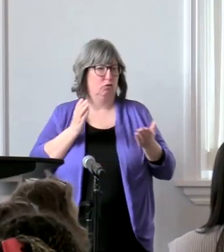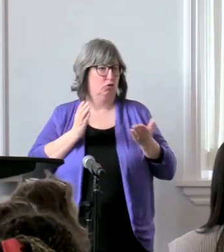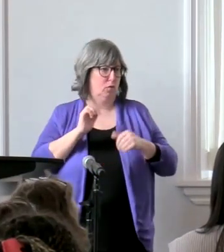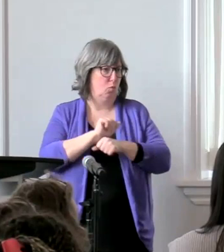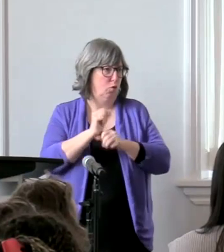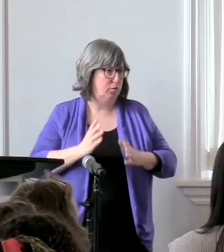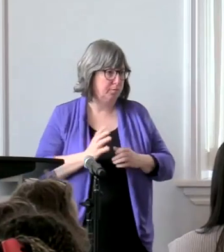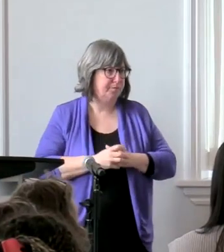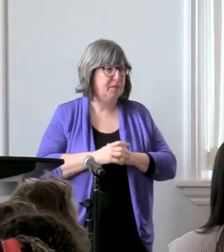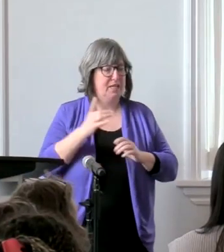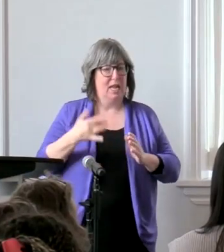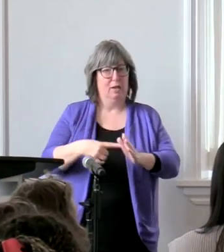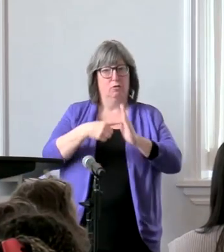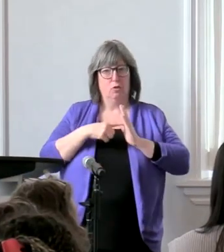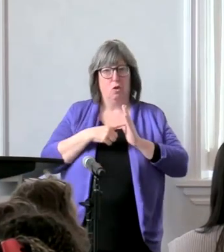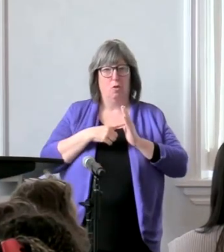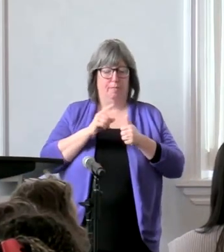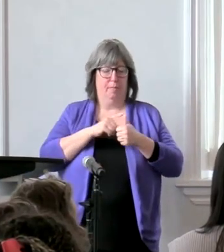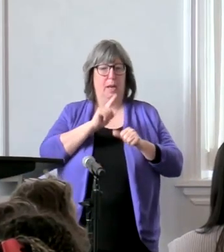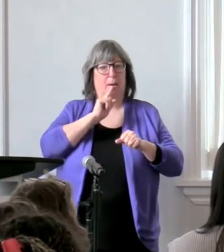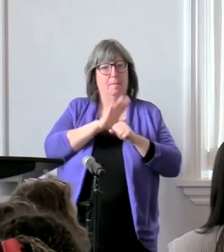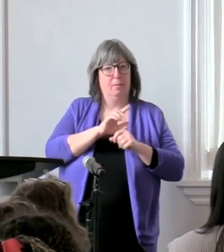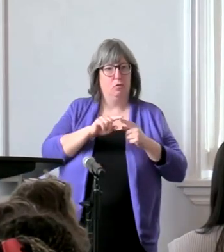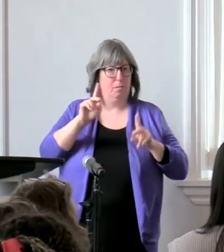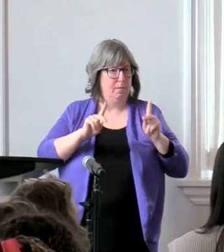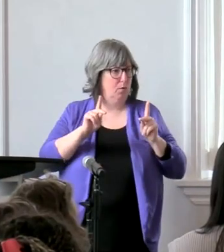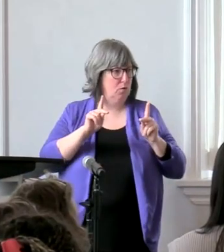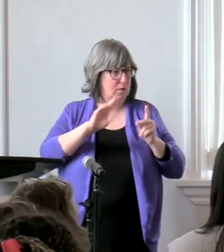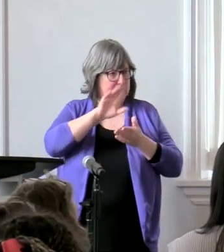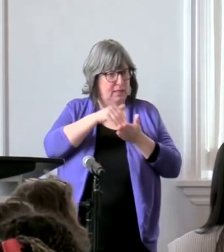and has demonstrated 1, a commitment to person-centred service,